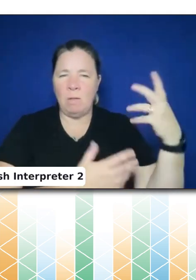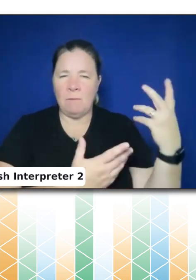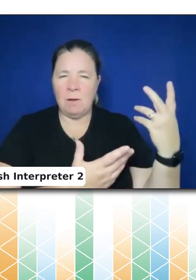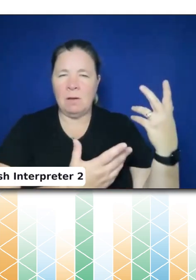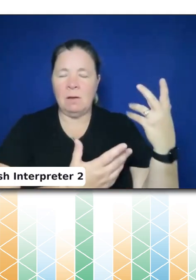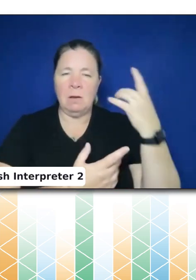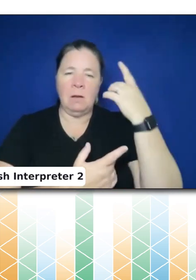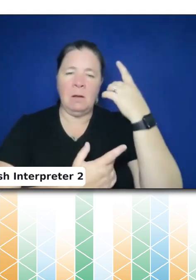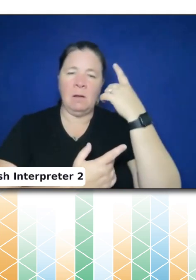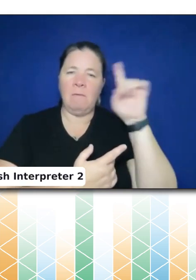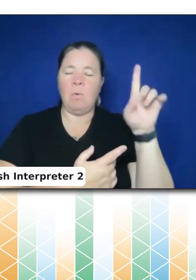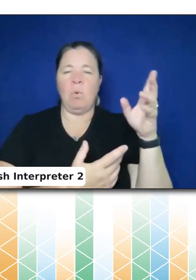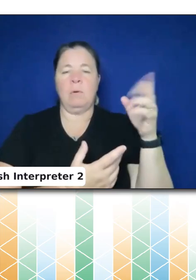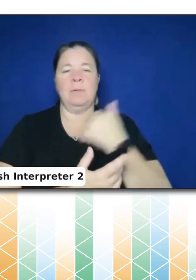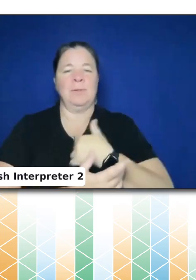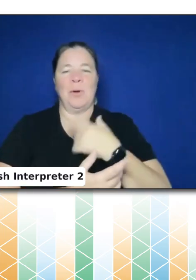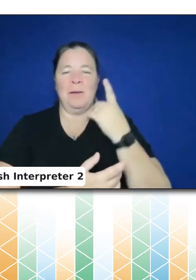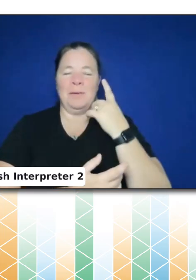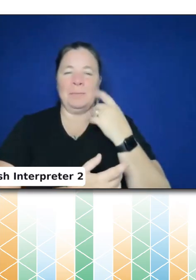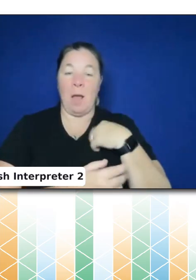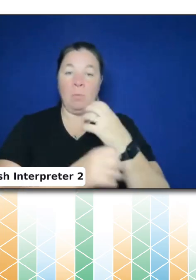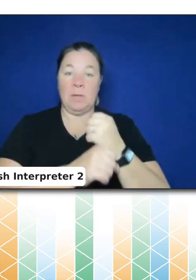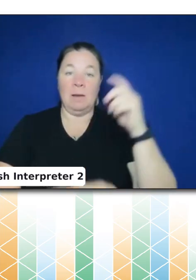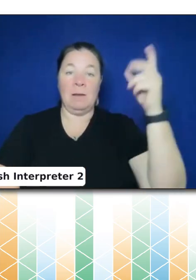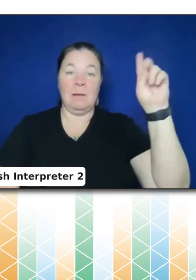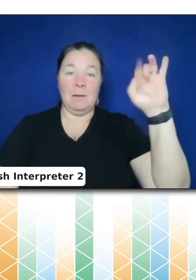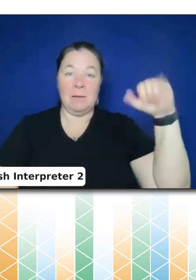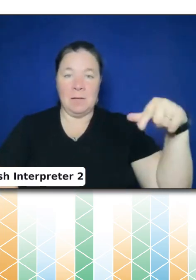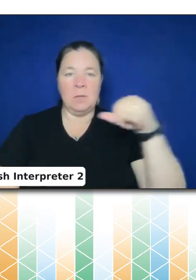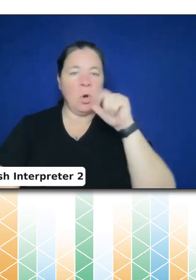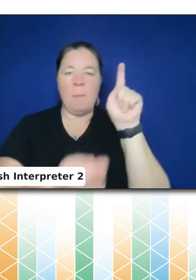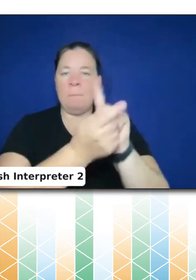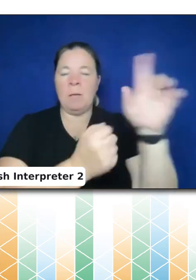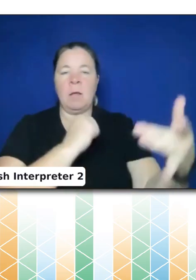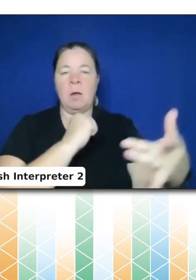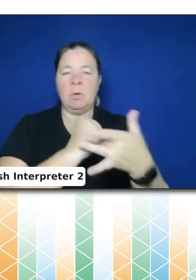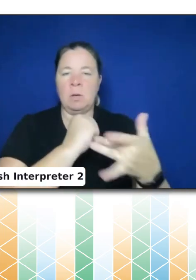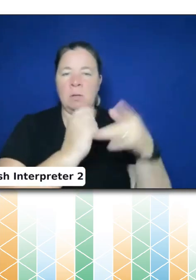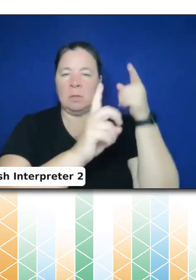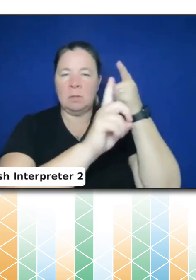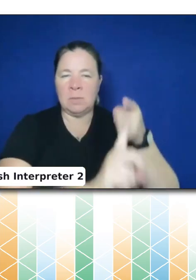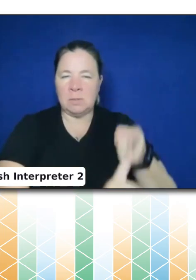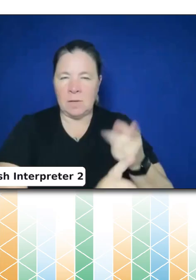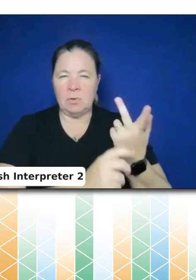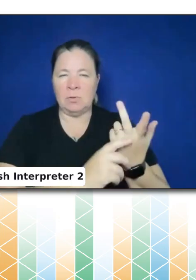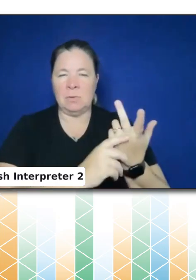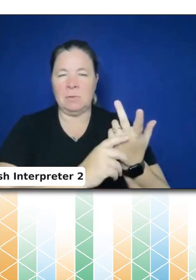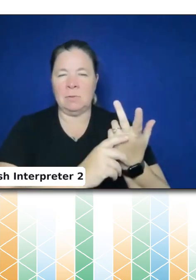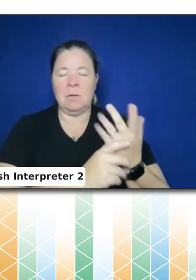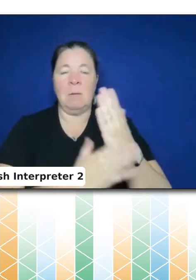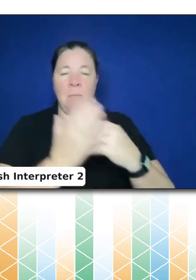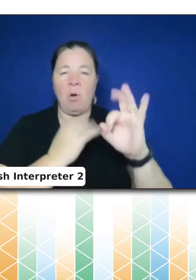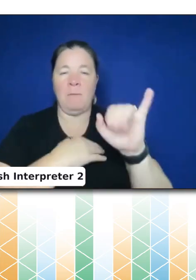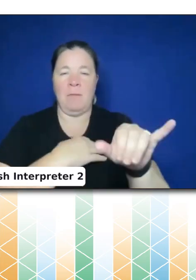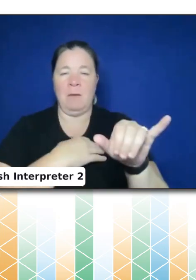Sorry, guys. I was getting disqualified for not meeting their technical specifications and things like that, and part of it was just that I wasn't.